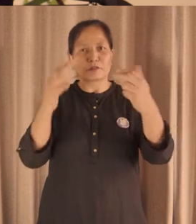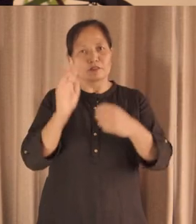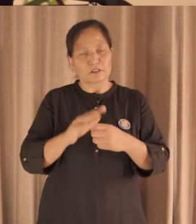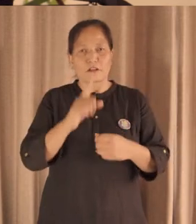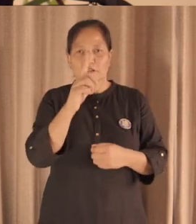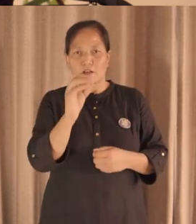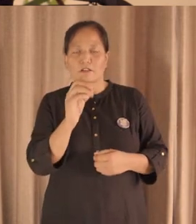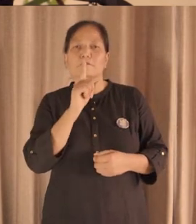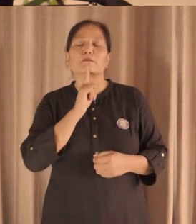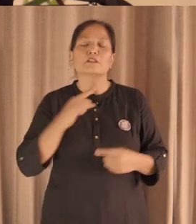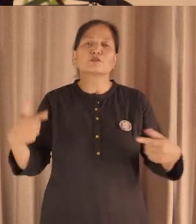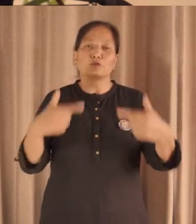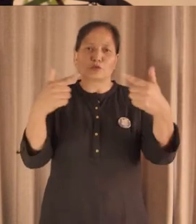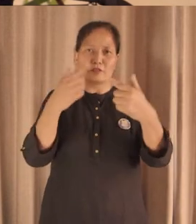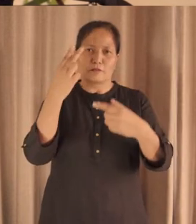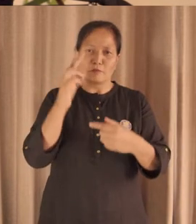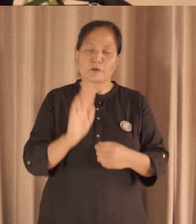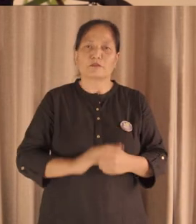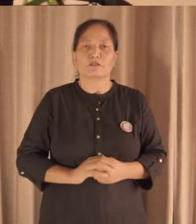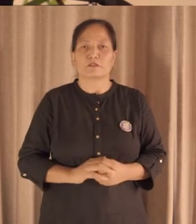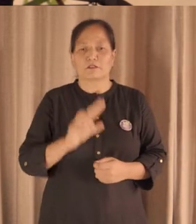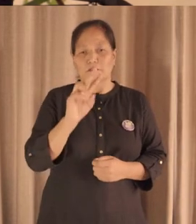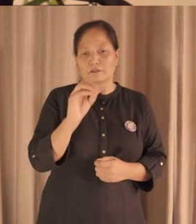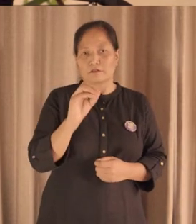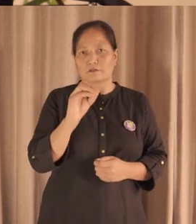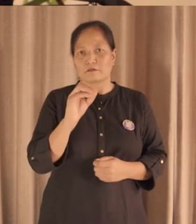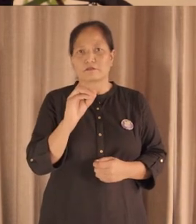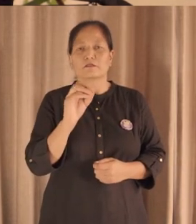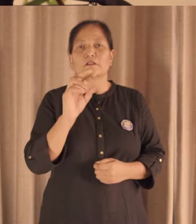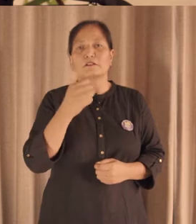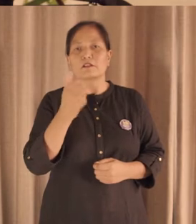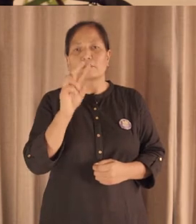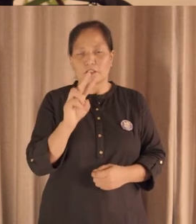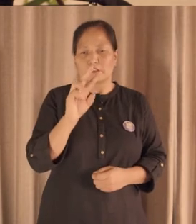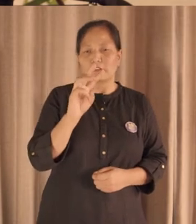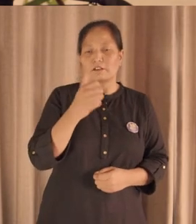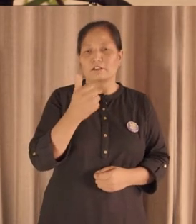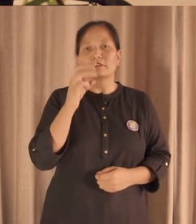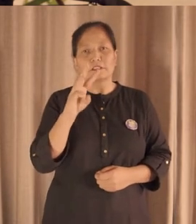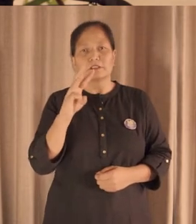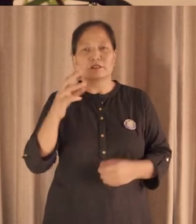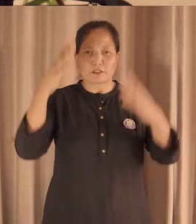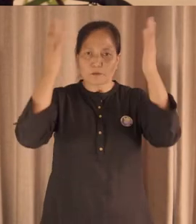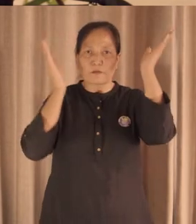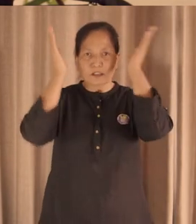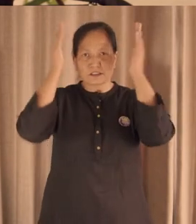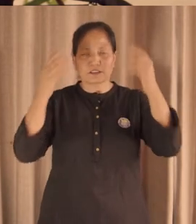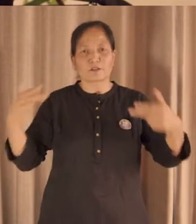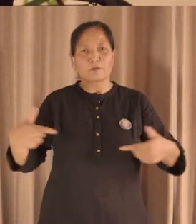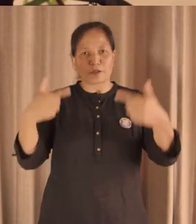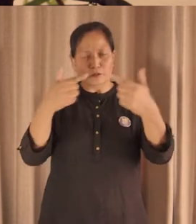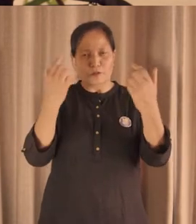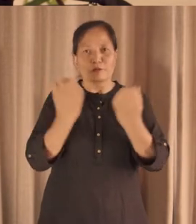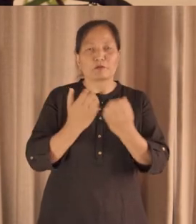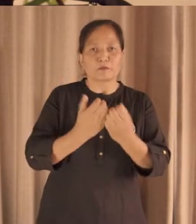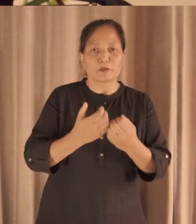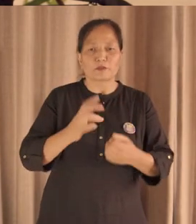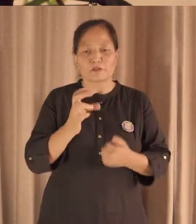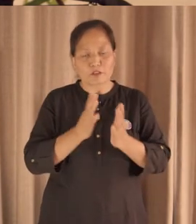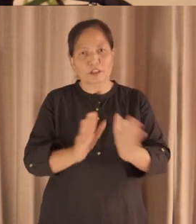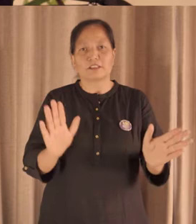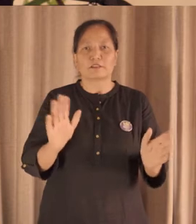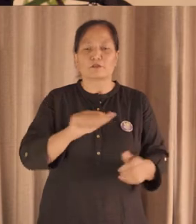Nepali society is very important. B: Thank you very much for accepting our invitation